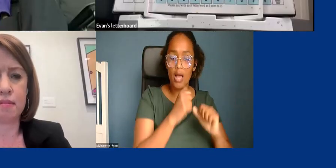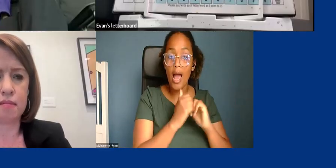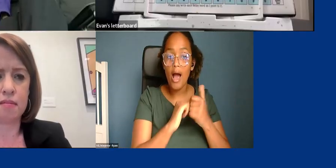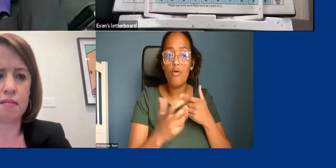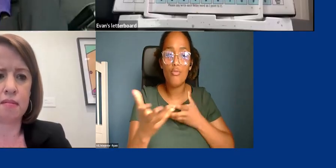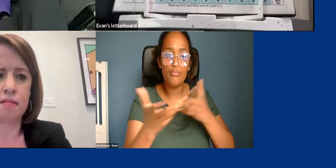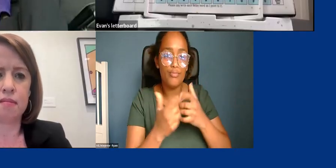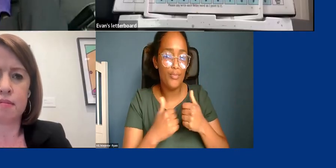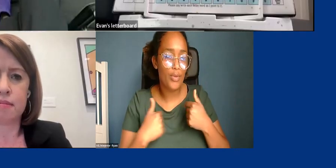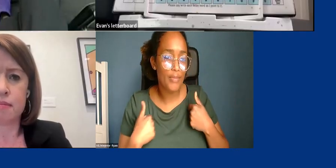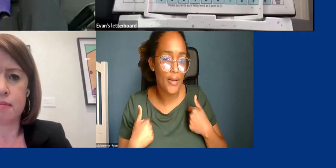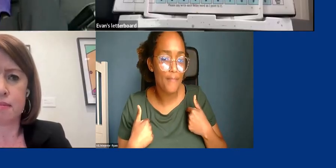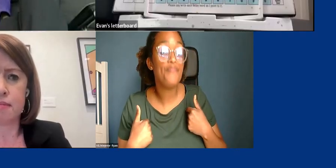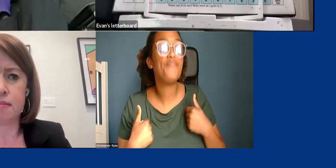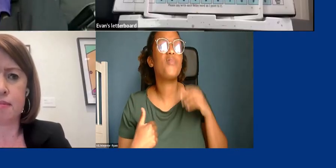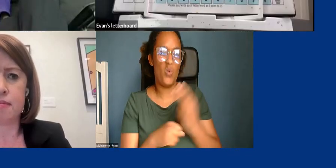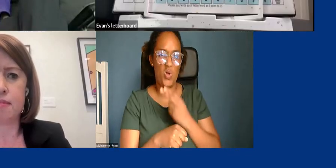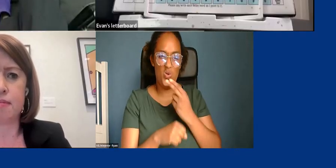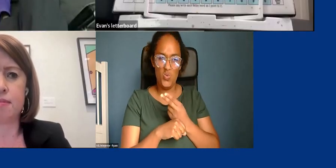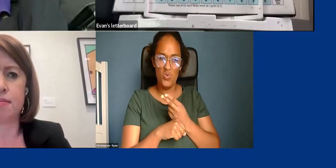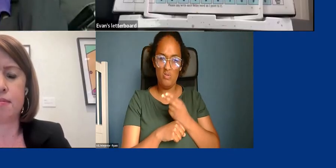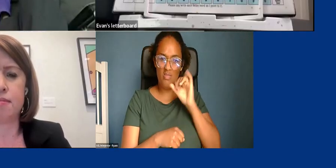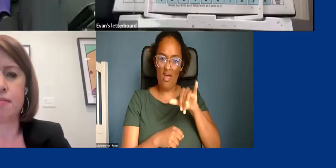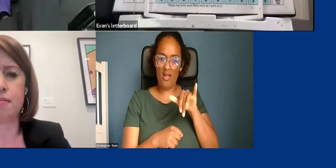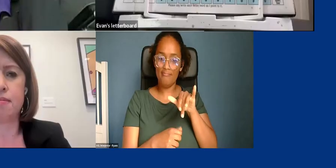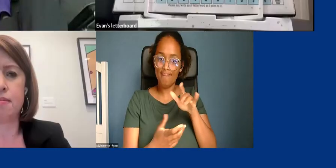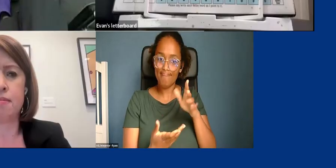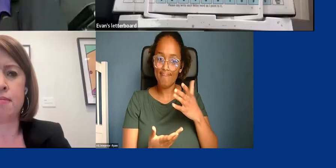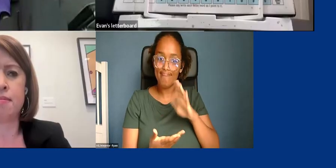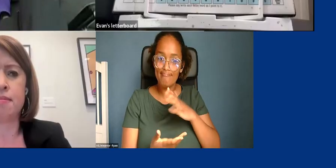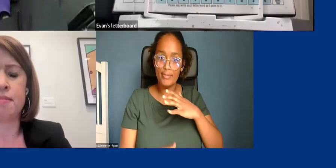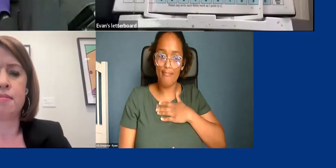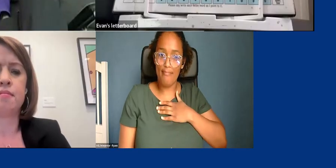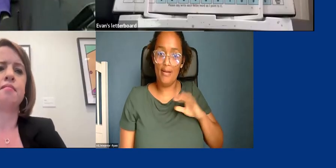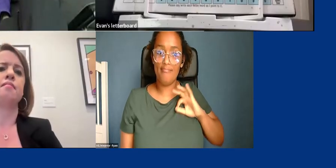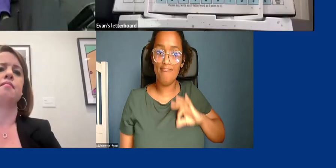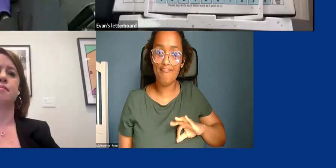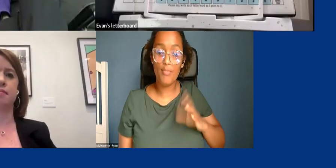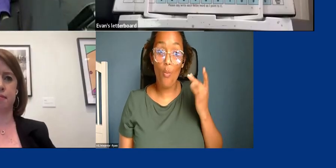cannot rely on tired tropes or say oh i already know all